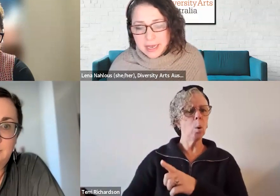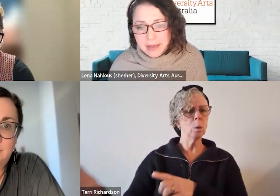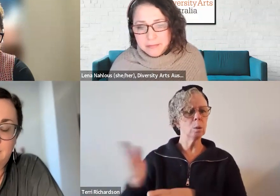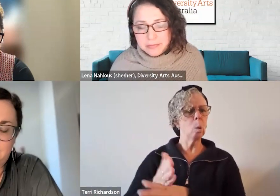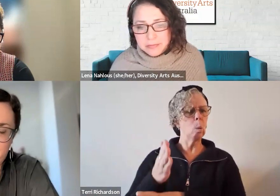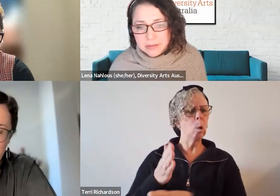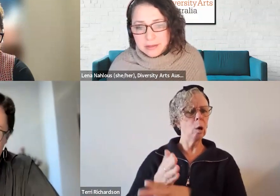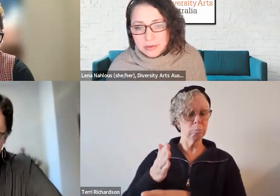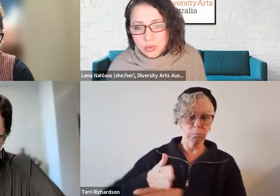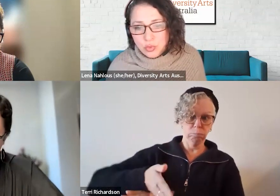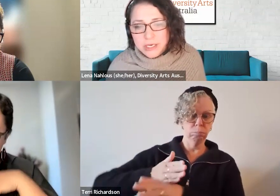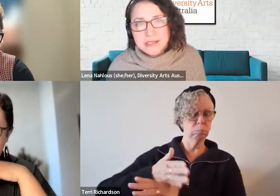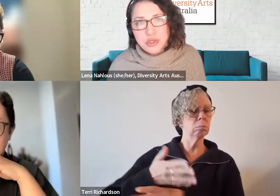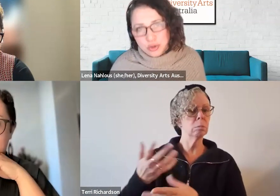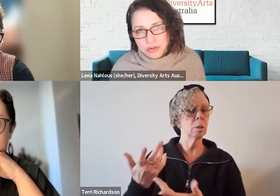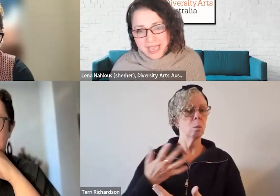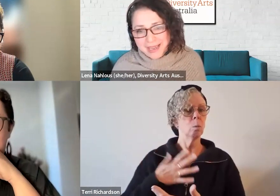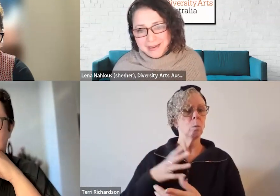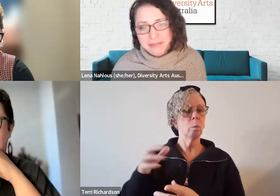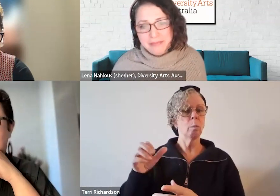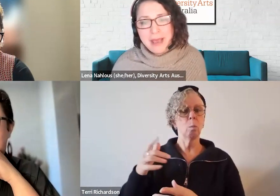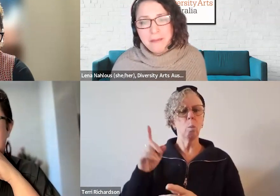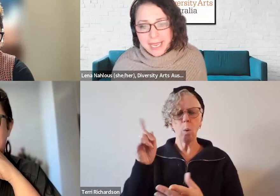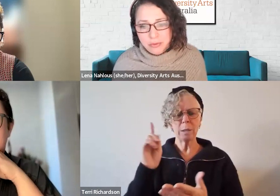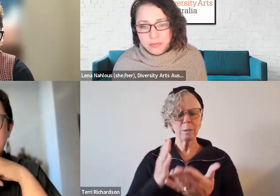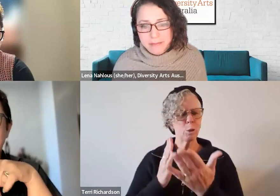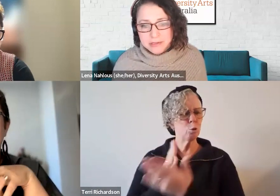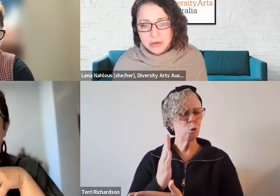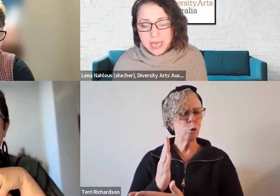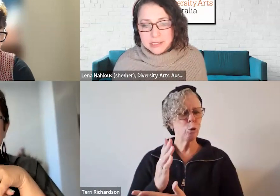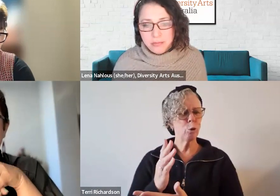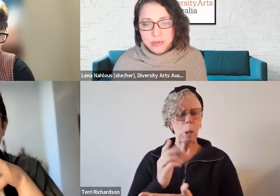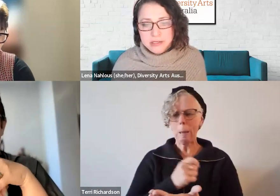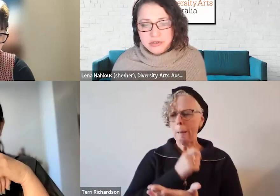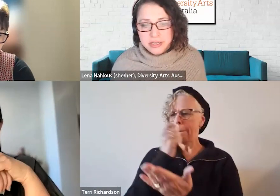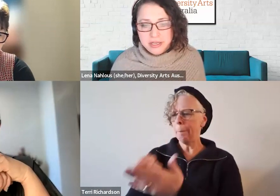What is the truth, Kate, about paying board members on arts boards in Australia?